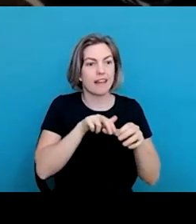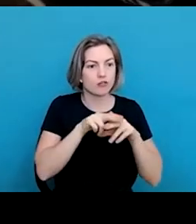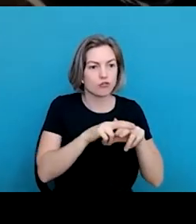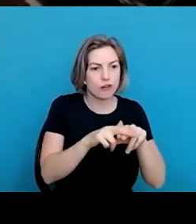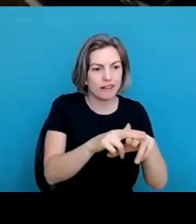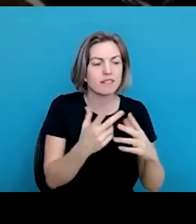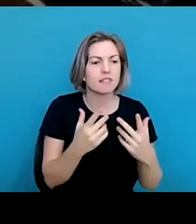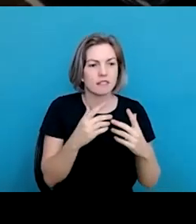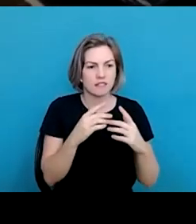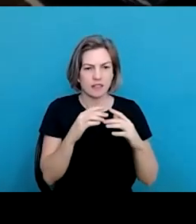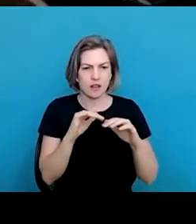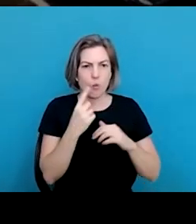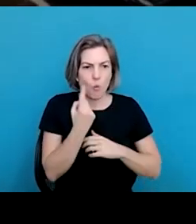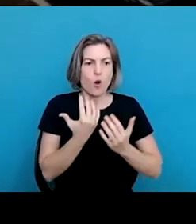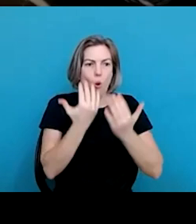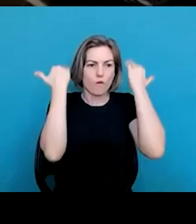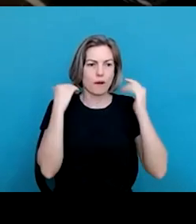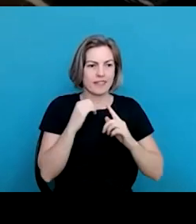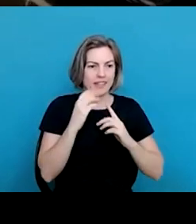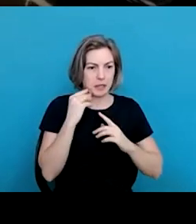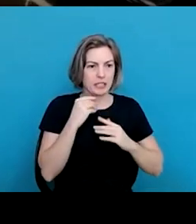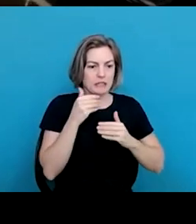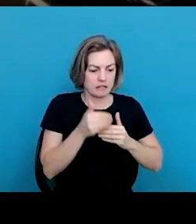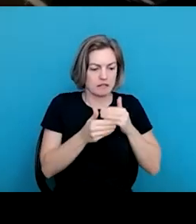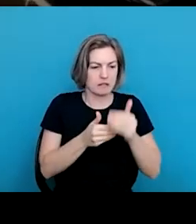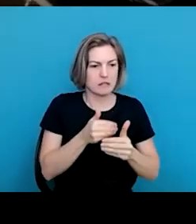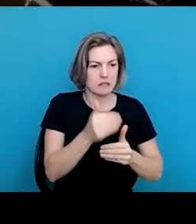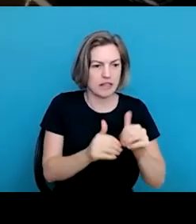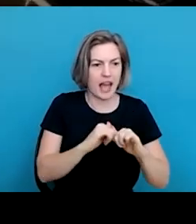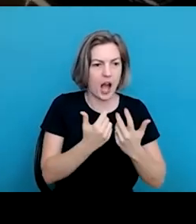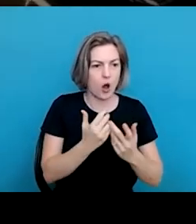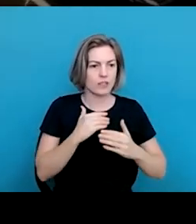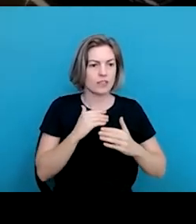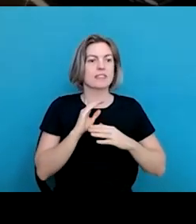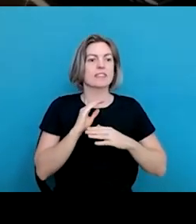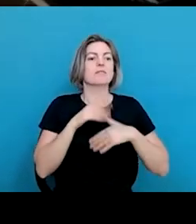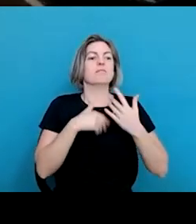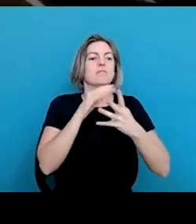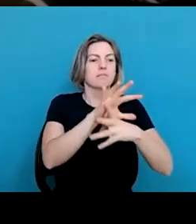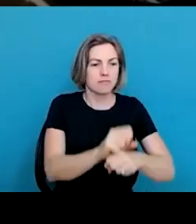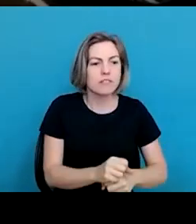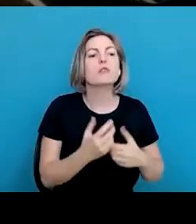experience at a time to get used to it. And I think there is so much power in our abilities, as you were saying, Dylan, that